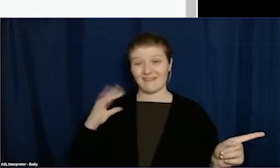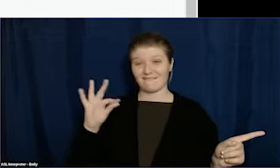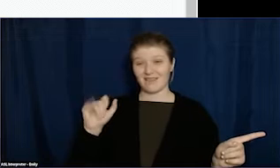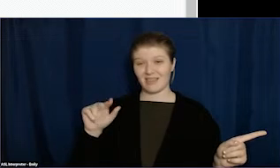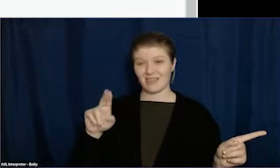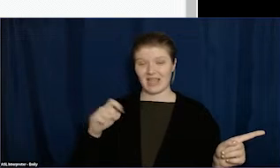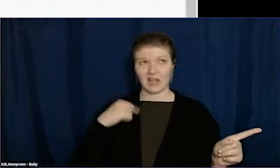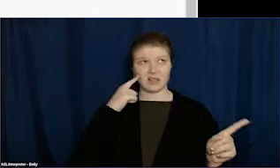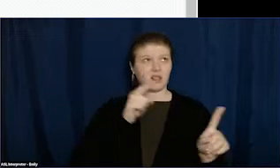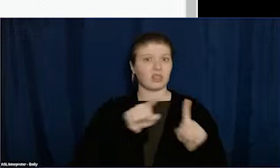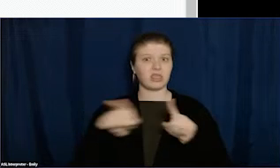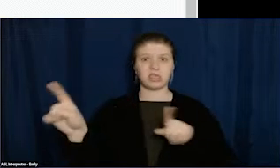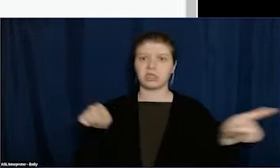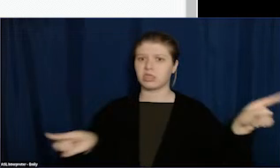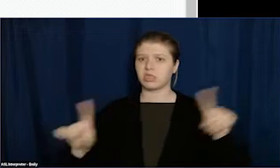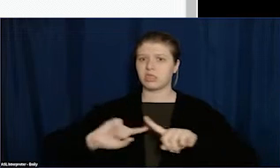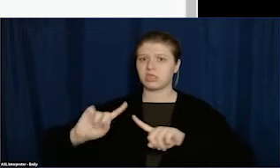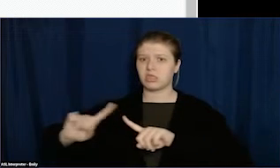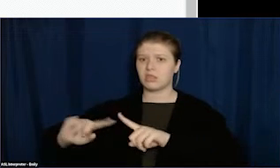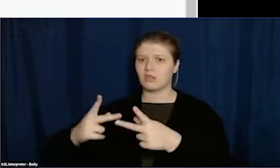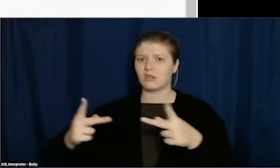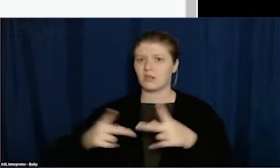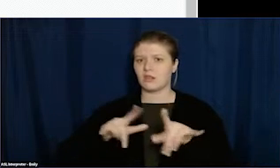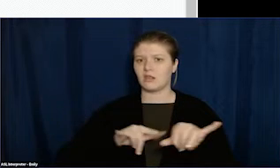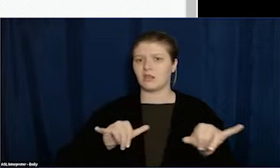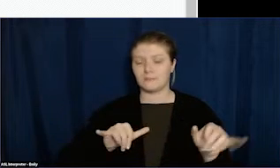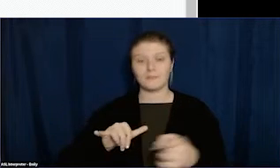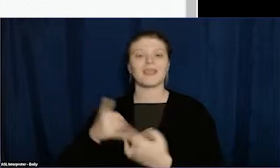It was hard to keep track of. But here, all of your people are in one place.